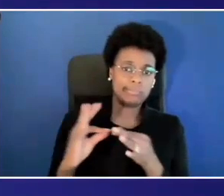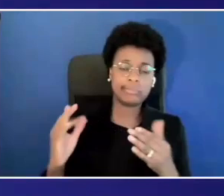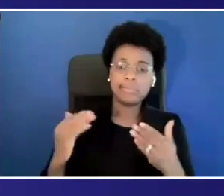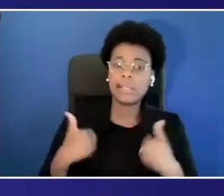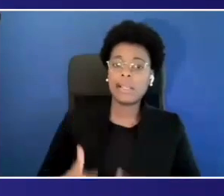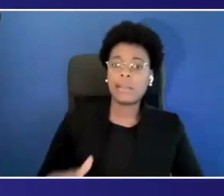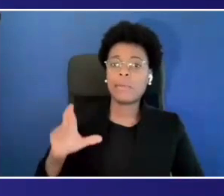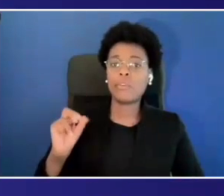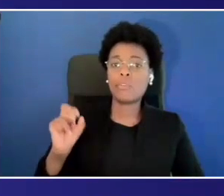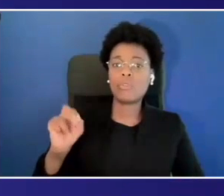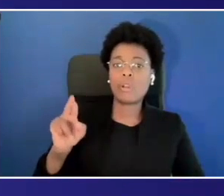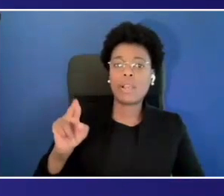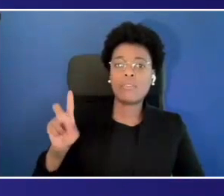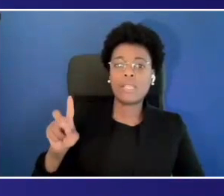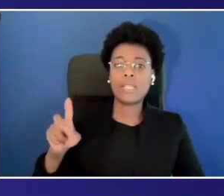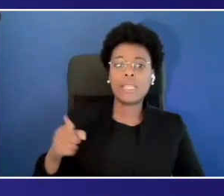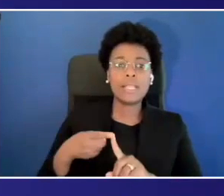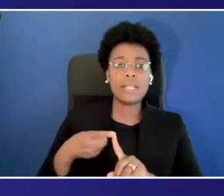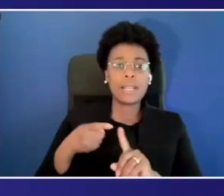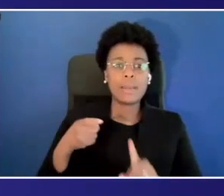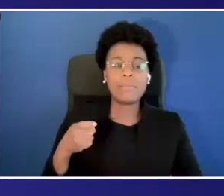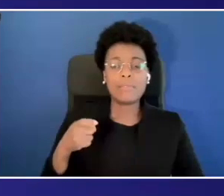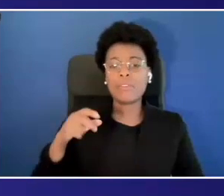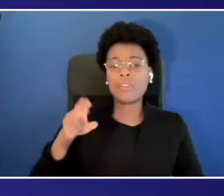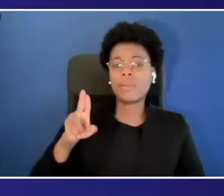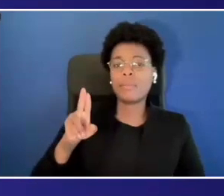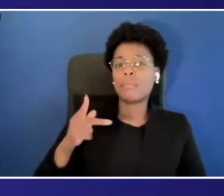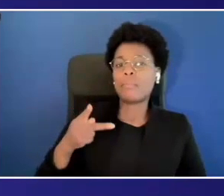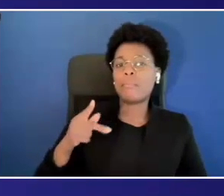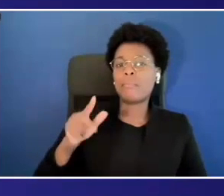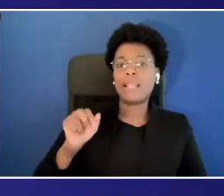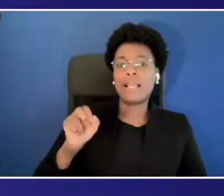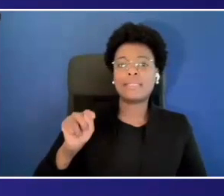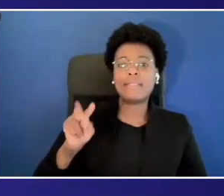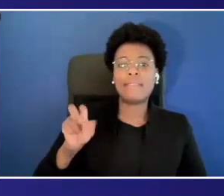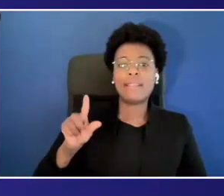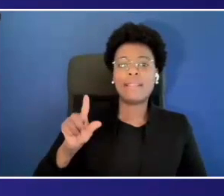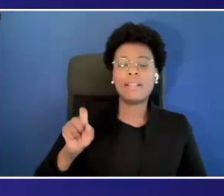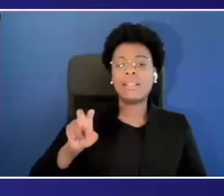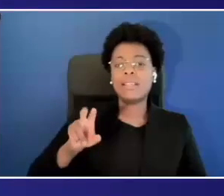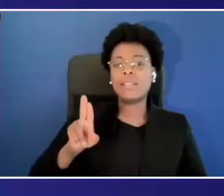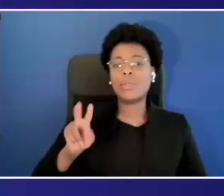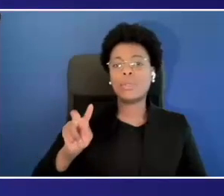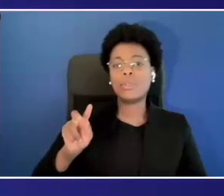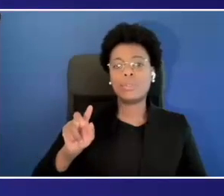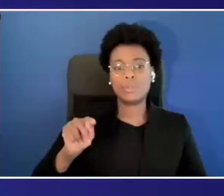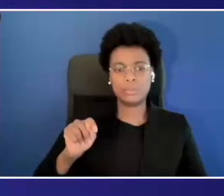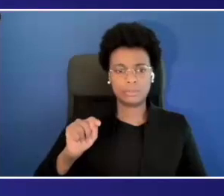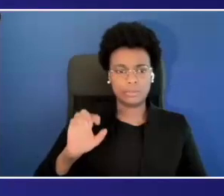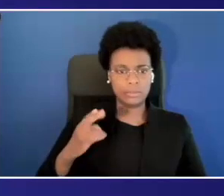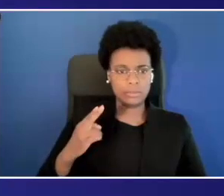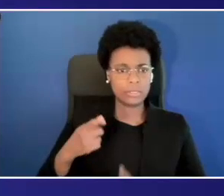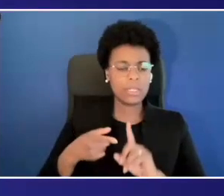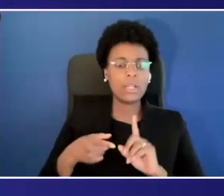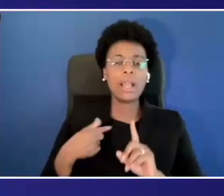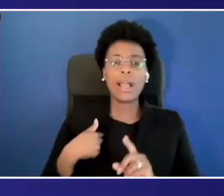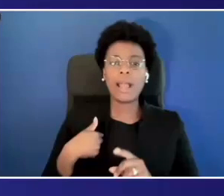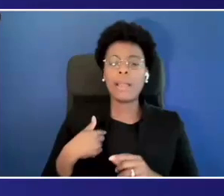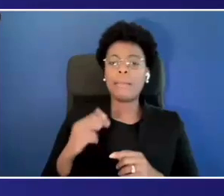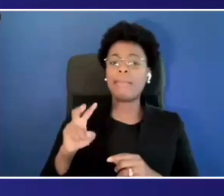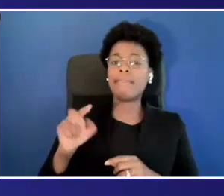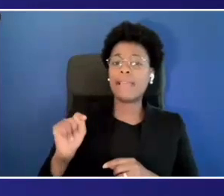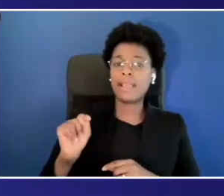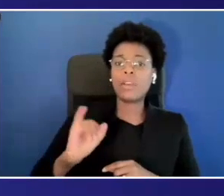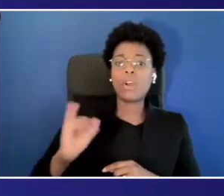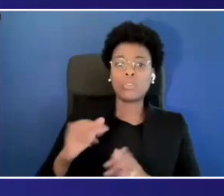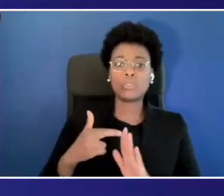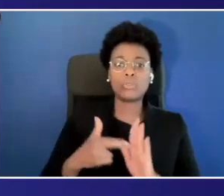I am from Pleasant View, Tennessee, and I'm a veteran of the United States Navy and a registered nurse who has spent over 27 years caring for our communities.